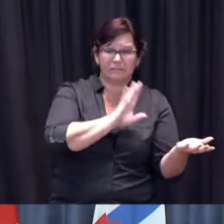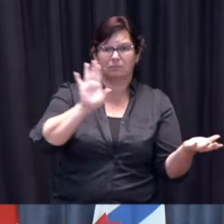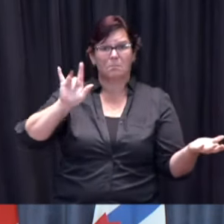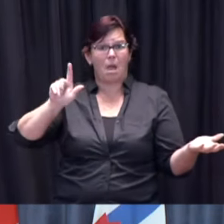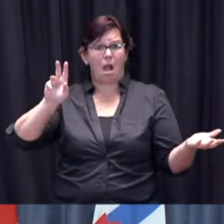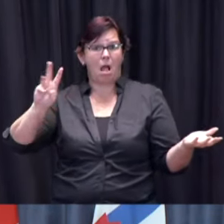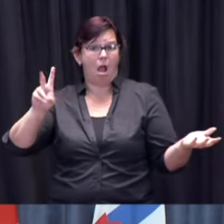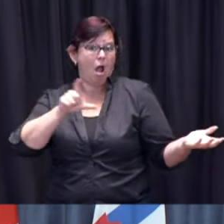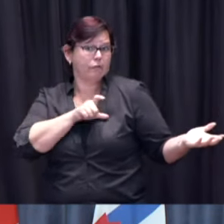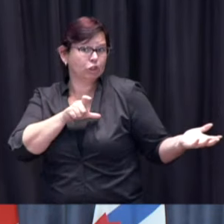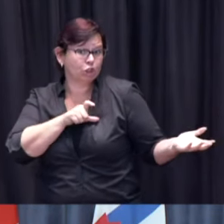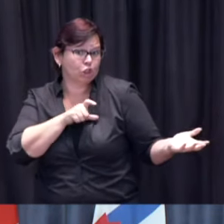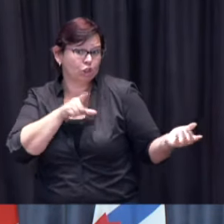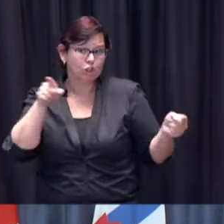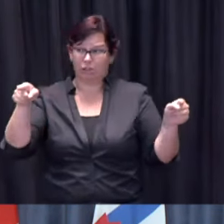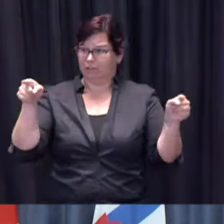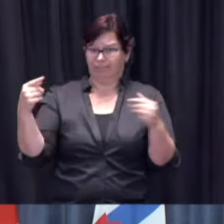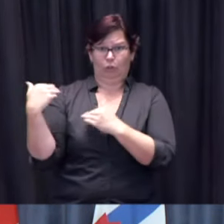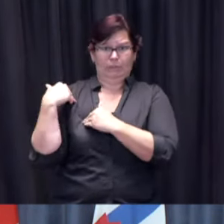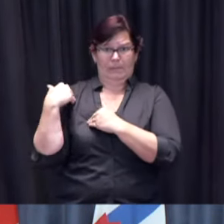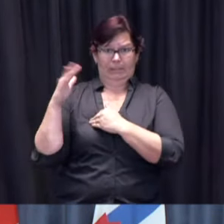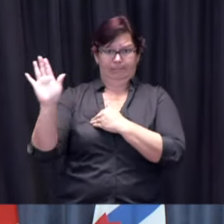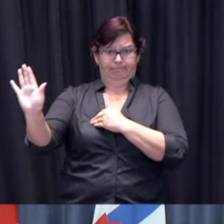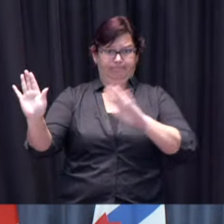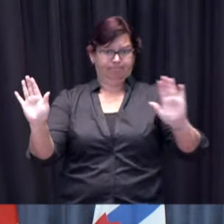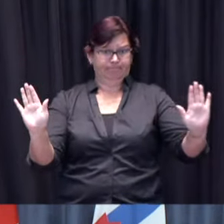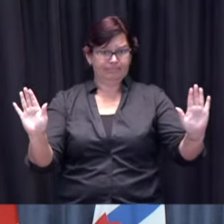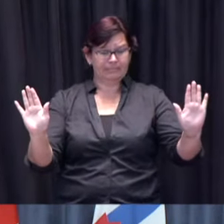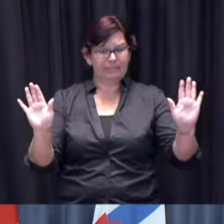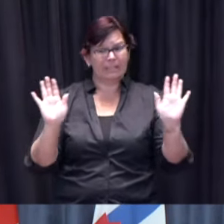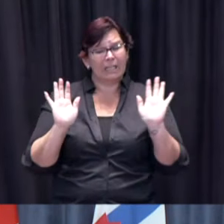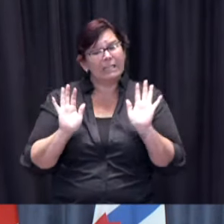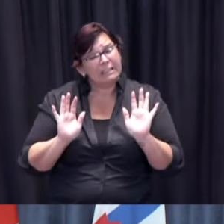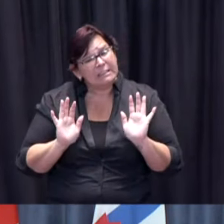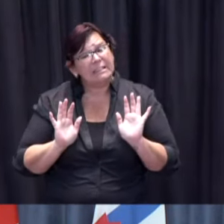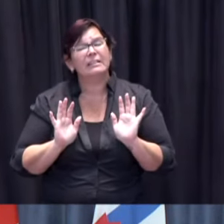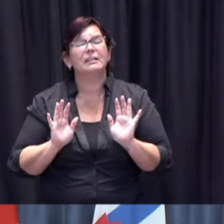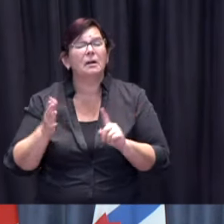I well remember the division of opinion which accompanied for example, the closure of High Park